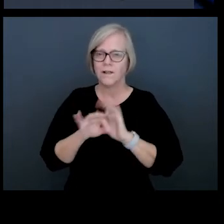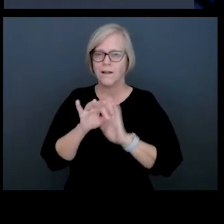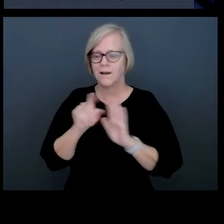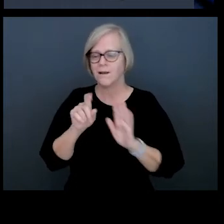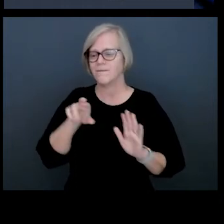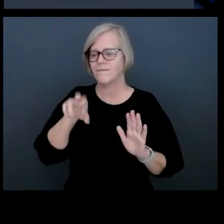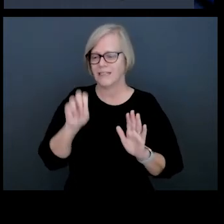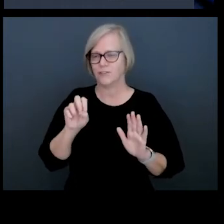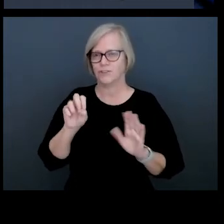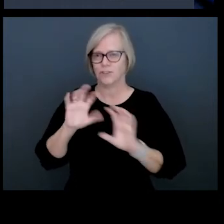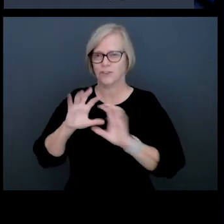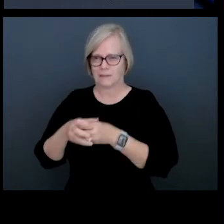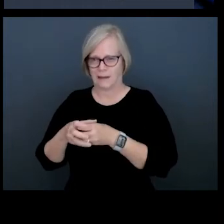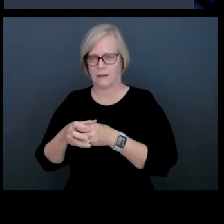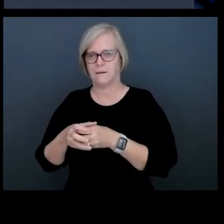So I'm gonna use these right here.